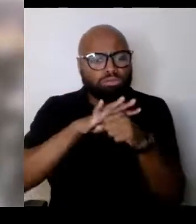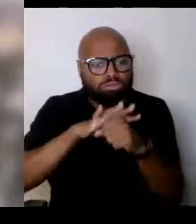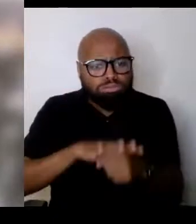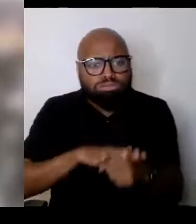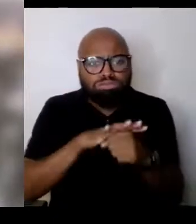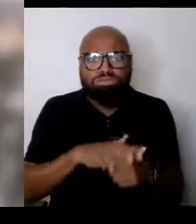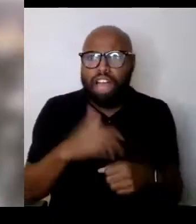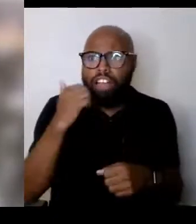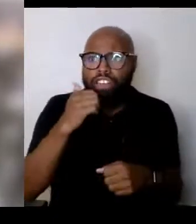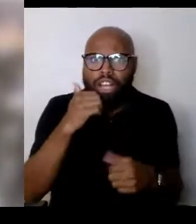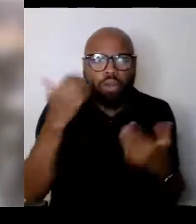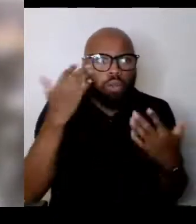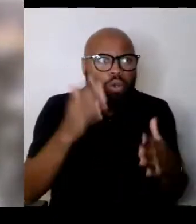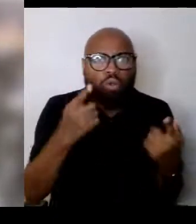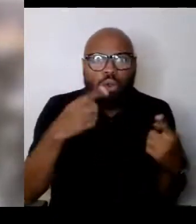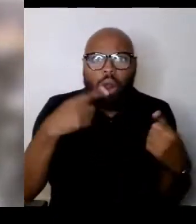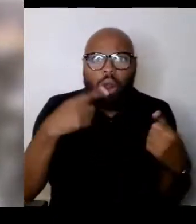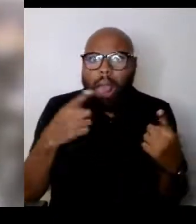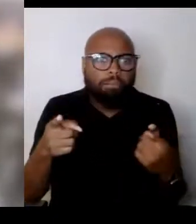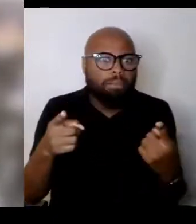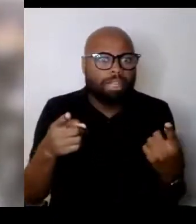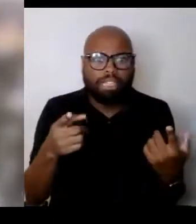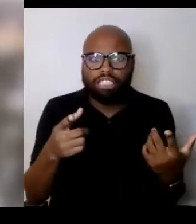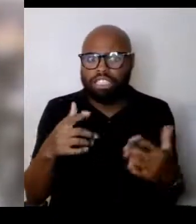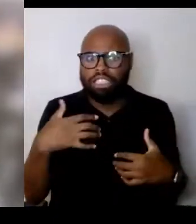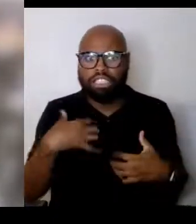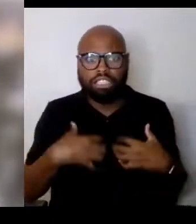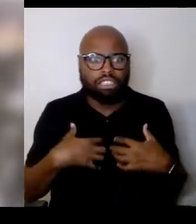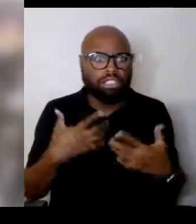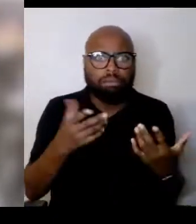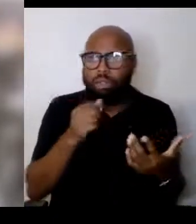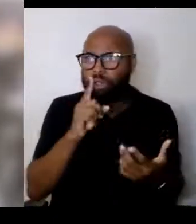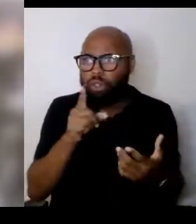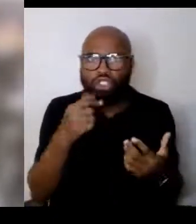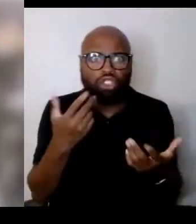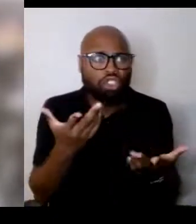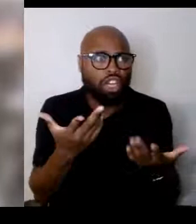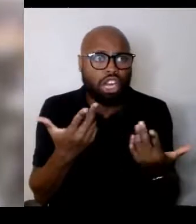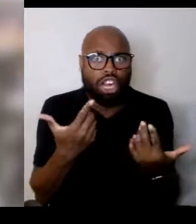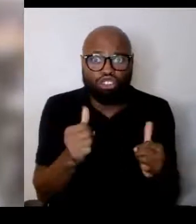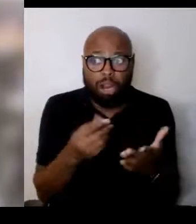You don't know whether you should try to purchase a house, try to move out, you don't know how to plan your life,